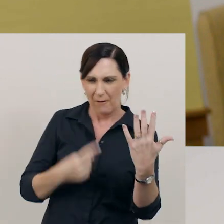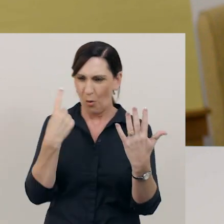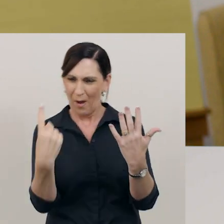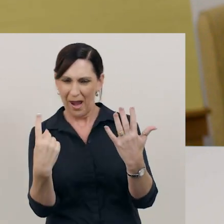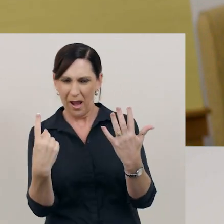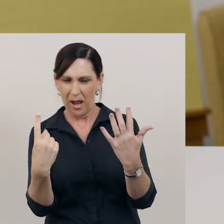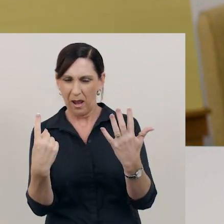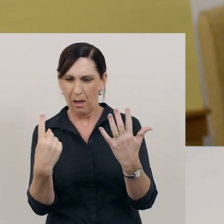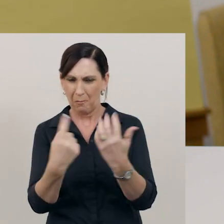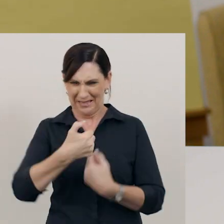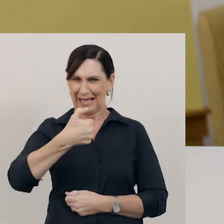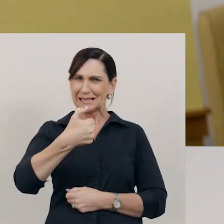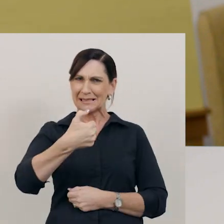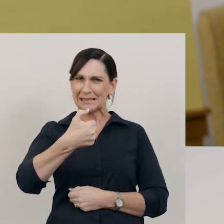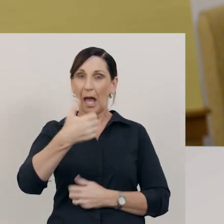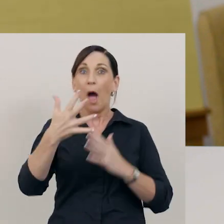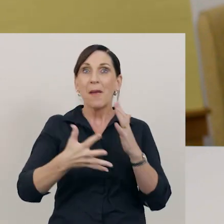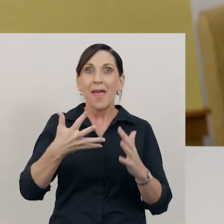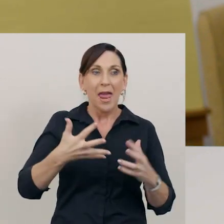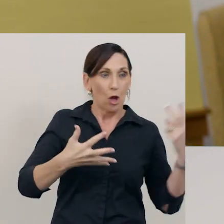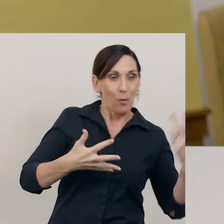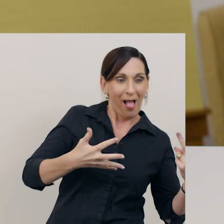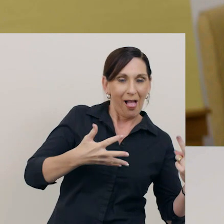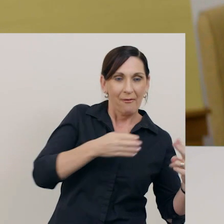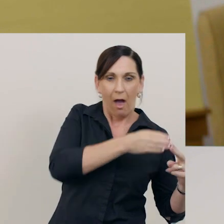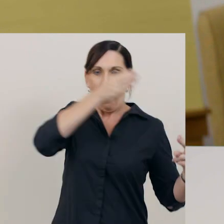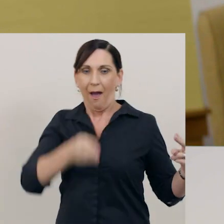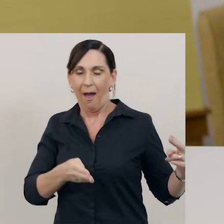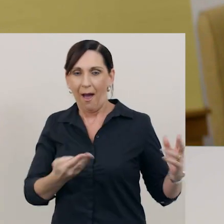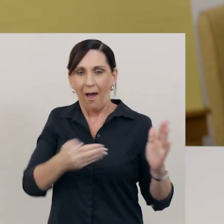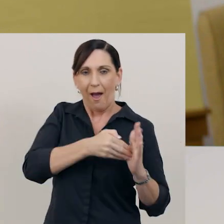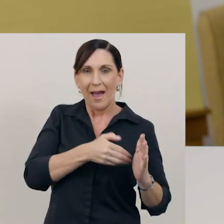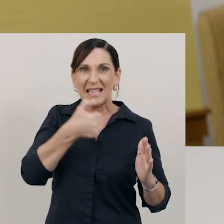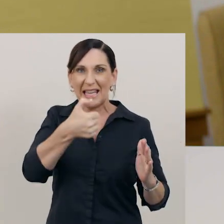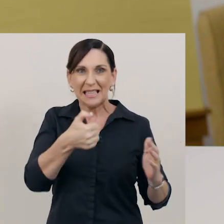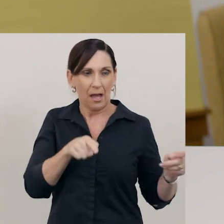so if I skip count by 6’s – 12 and 6 make 18.